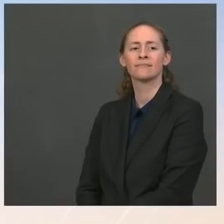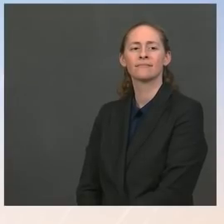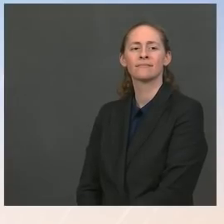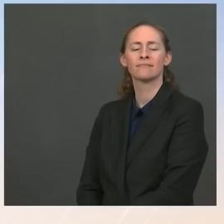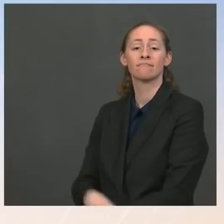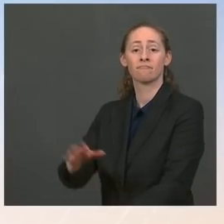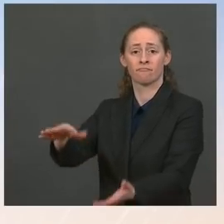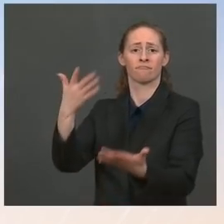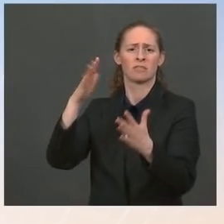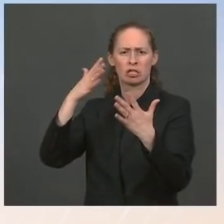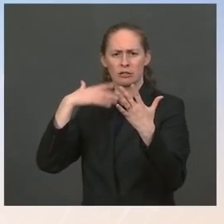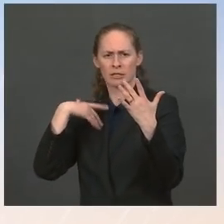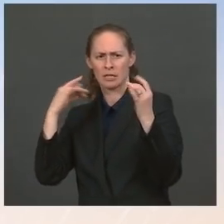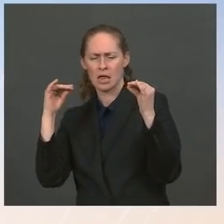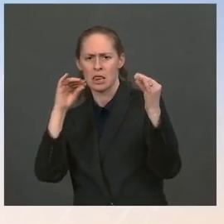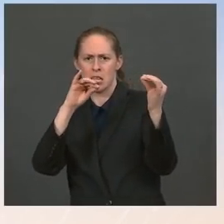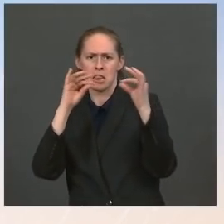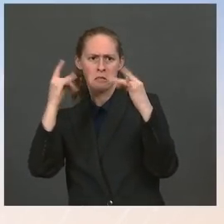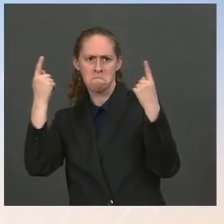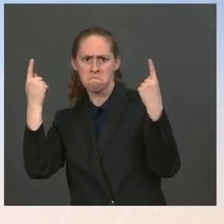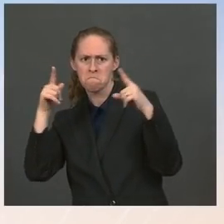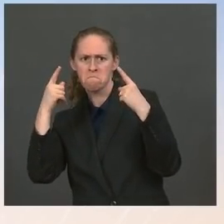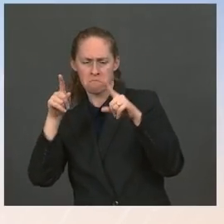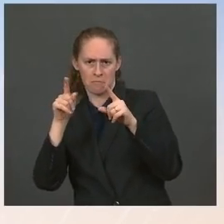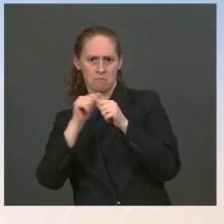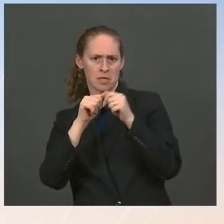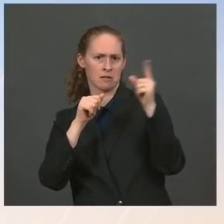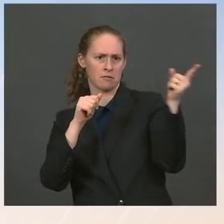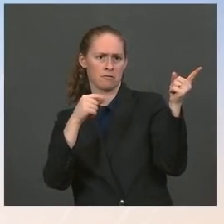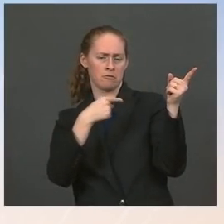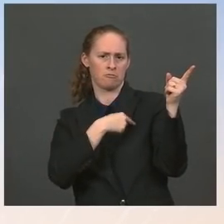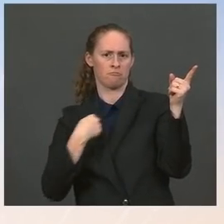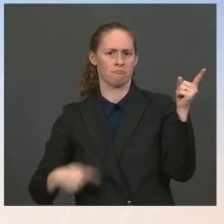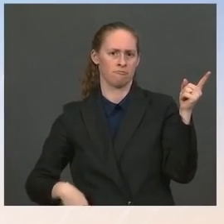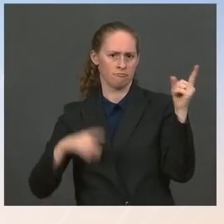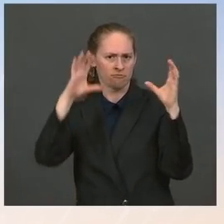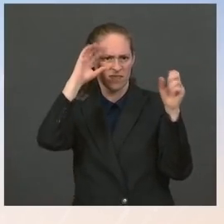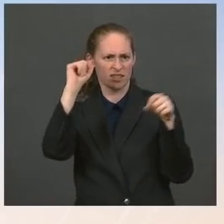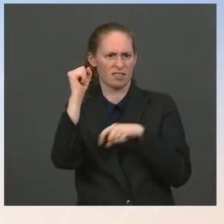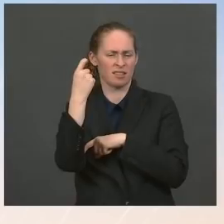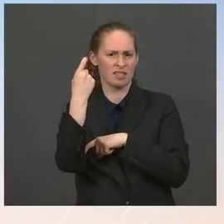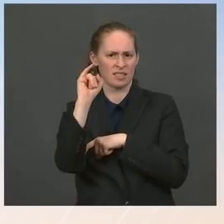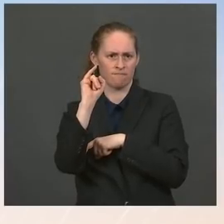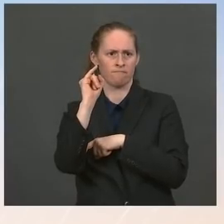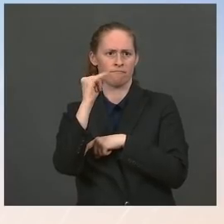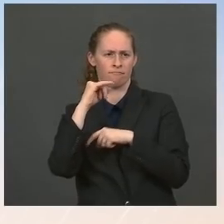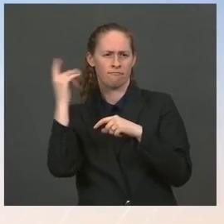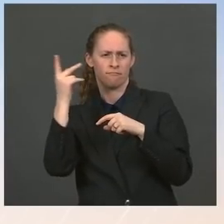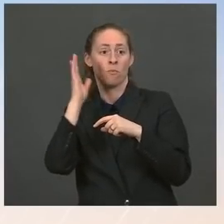with the PRC that President Xi and President Biden will have a virtual bilateral meeting